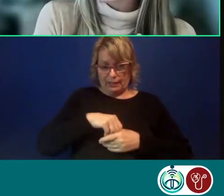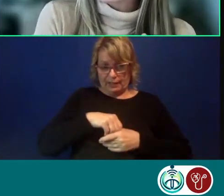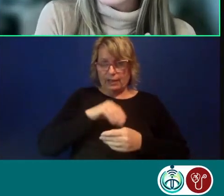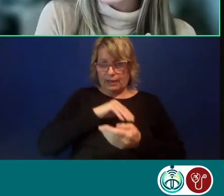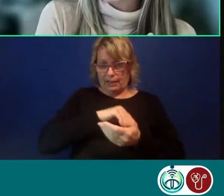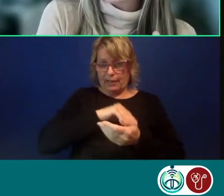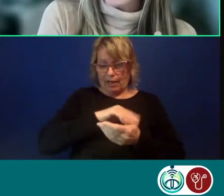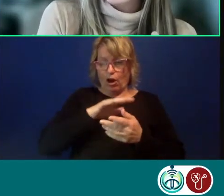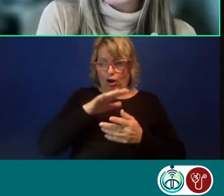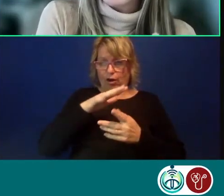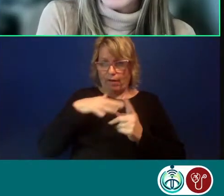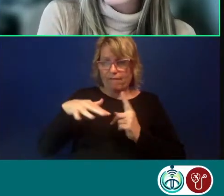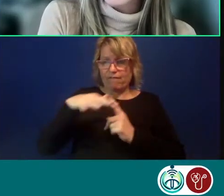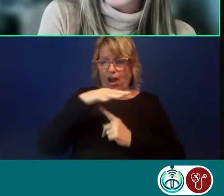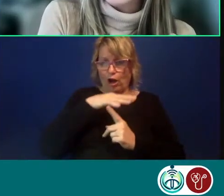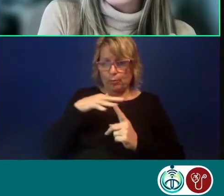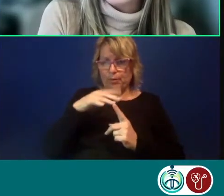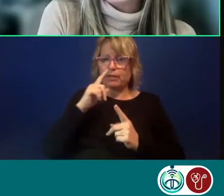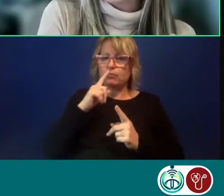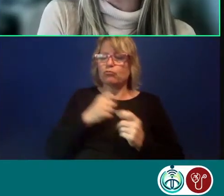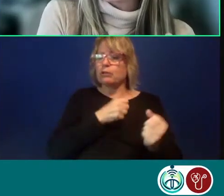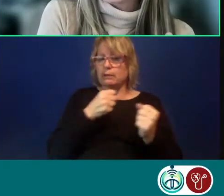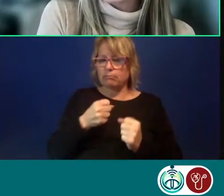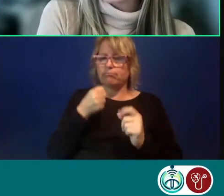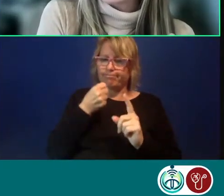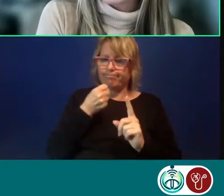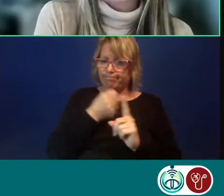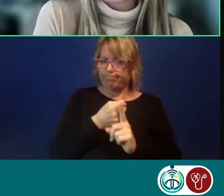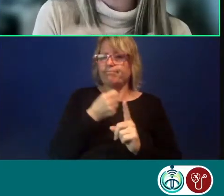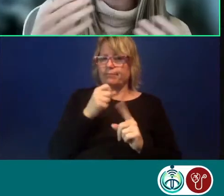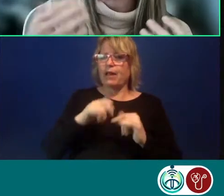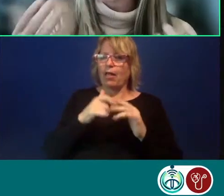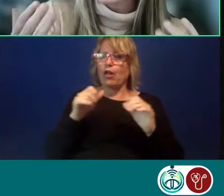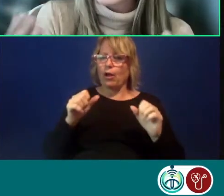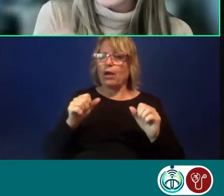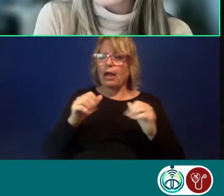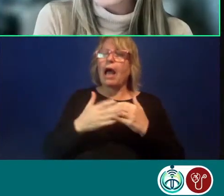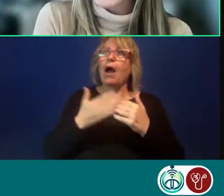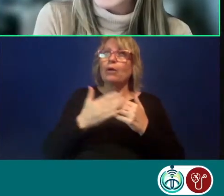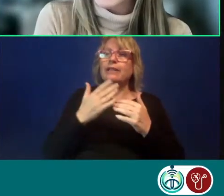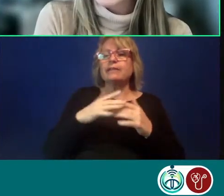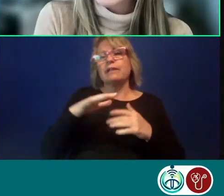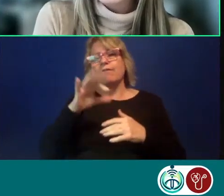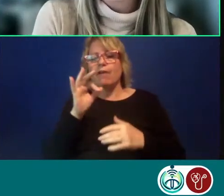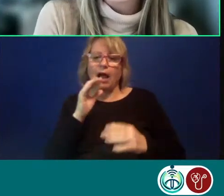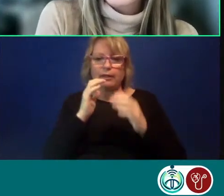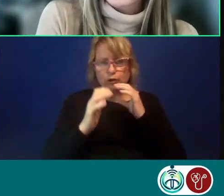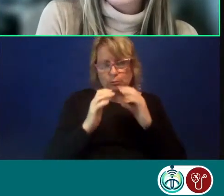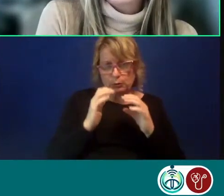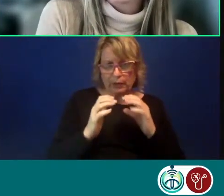actually has a strong impact on their ability to or how easy they find communication. So there can